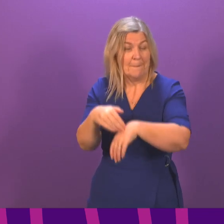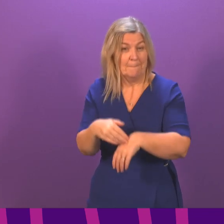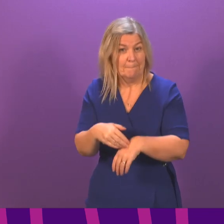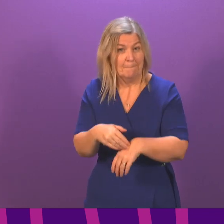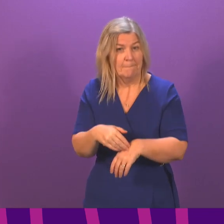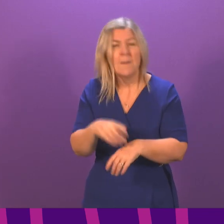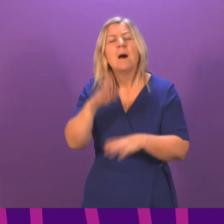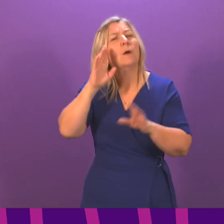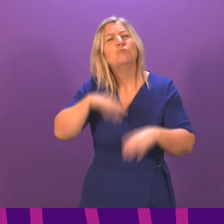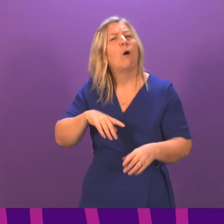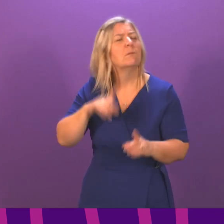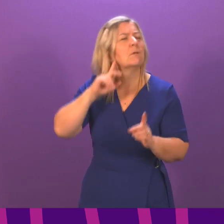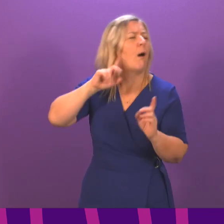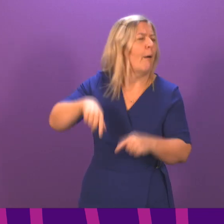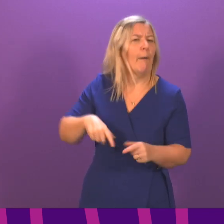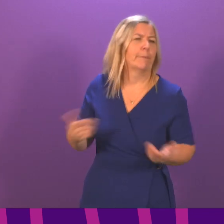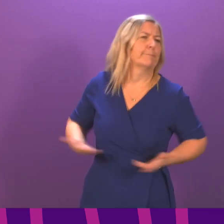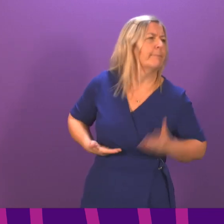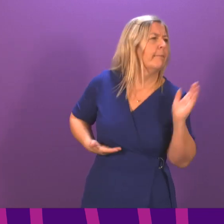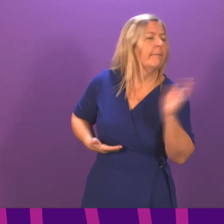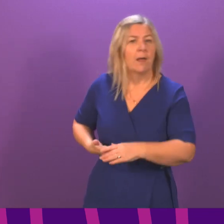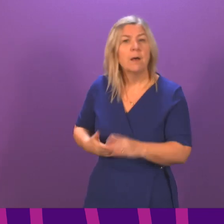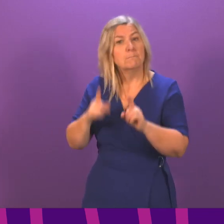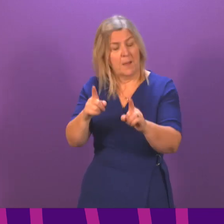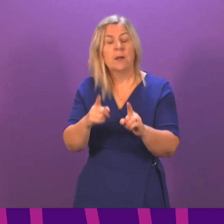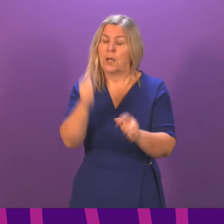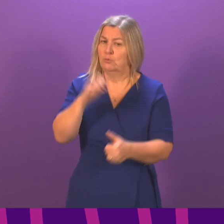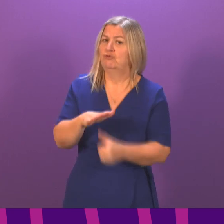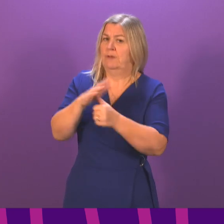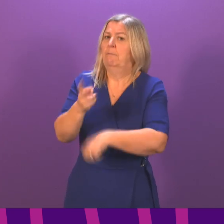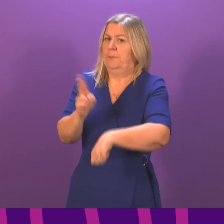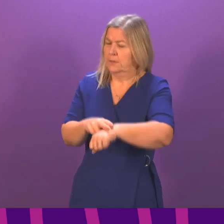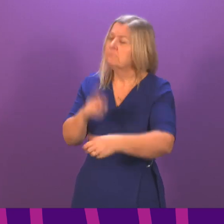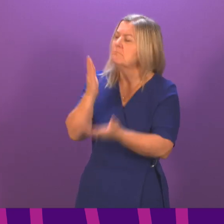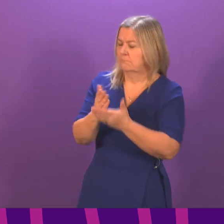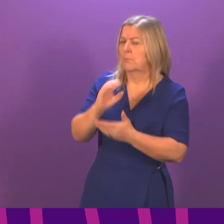I know that the chief constable continues to take all such matters seriously and makes